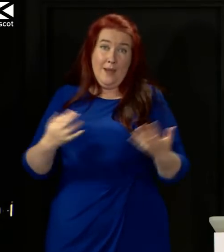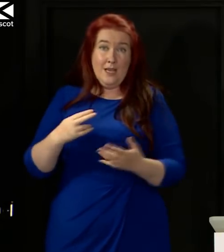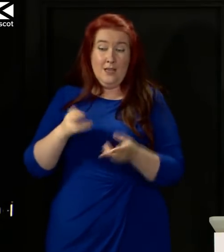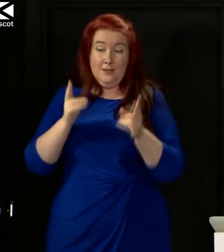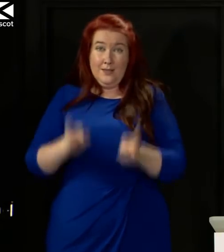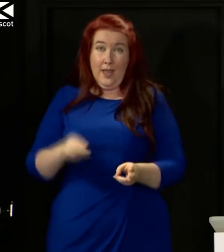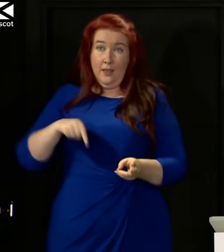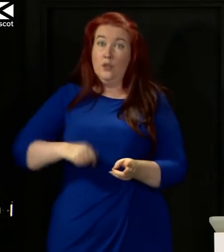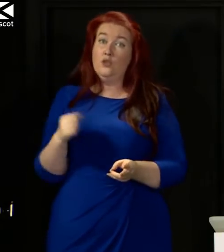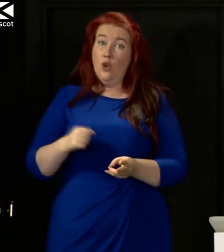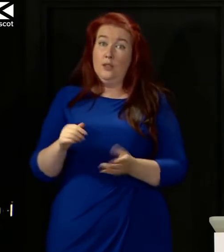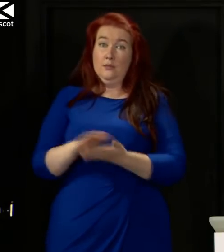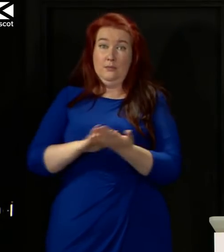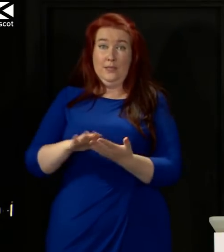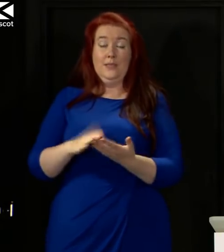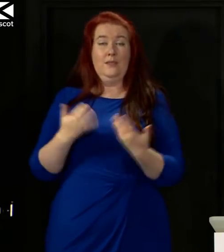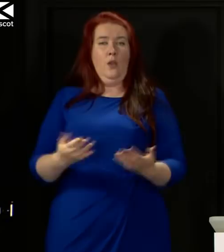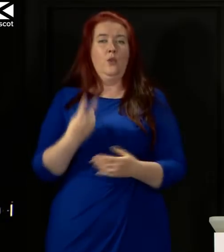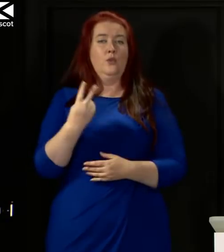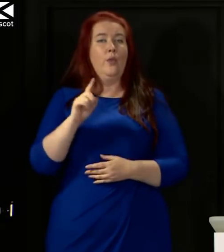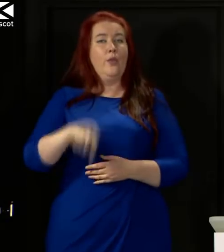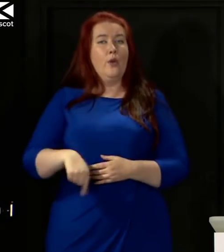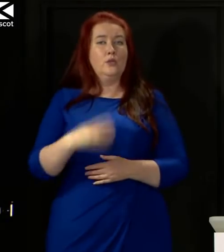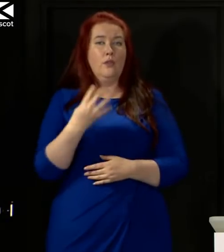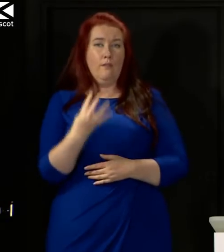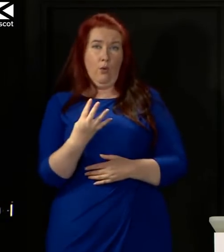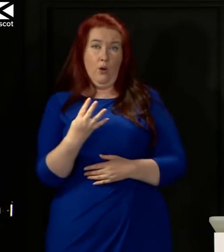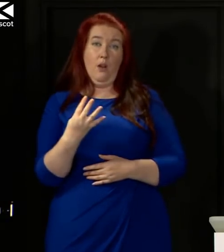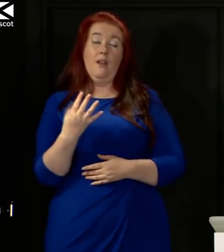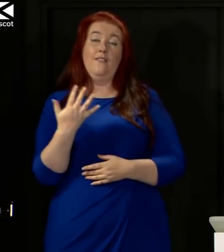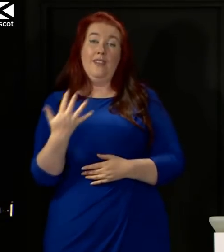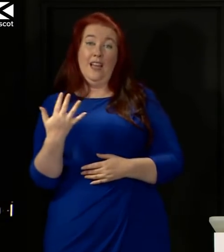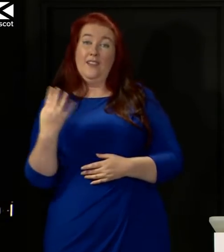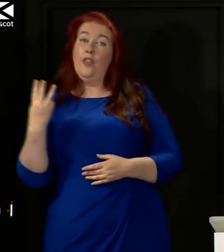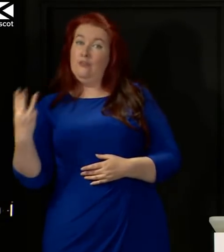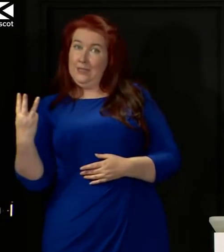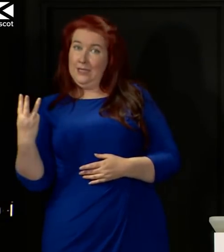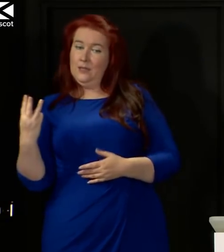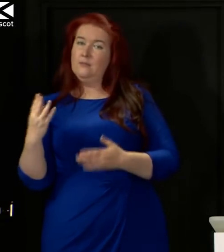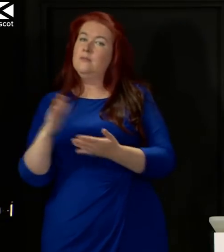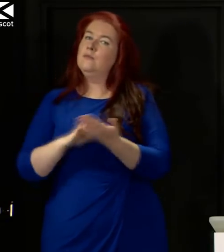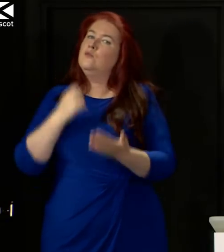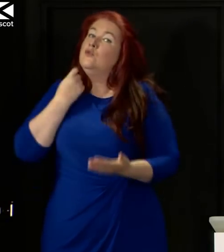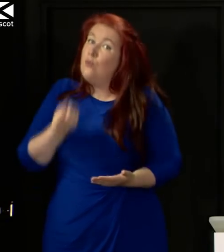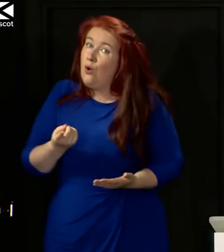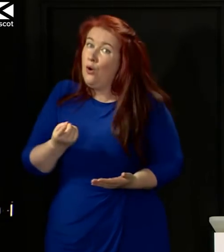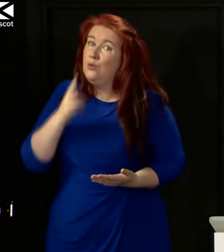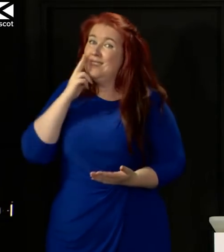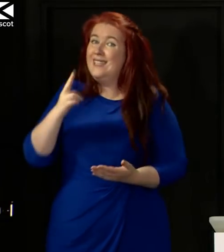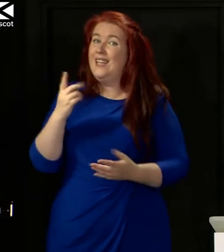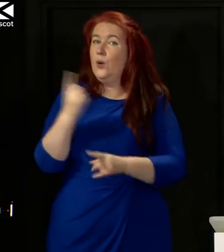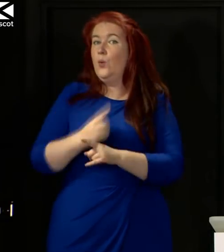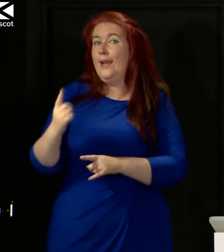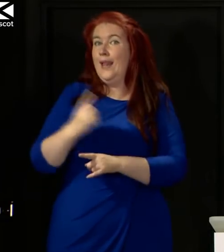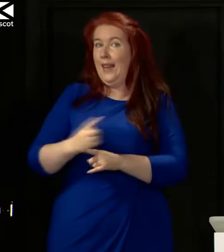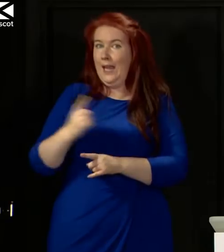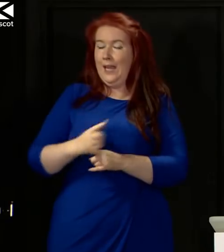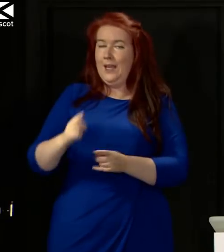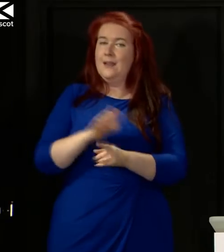is therefore now 2,453. Tomorrow of course we will see the weekly publication from National